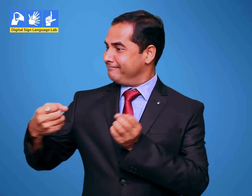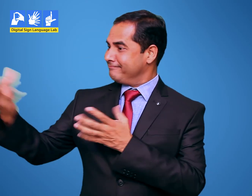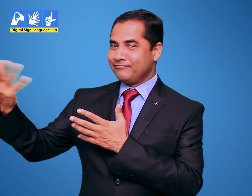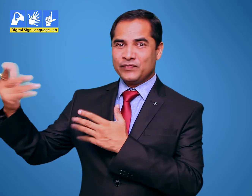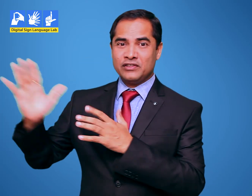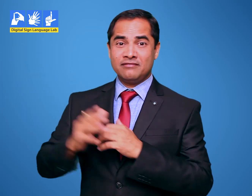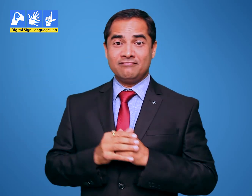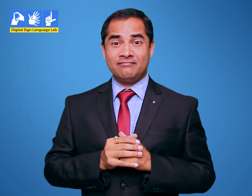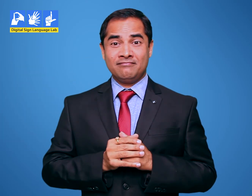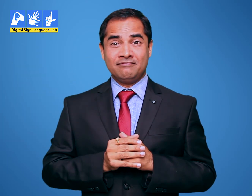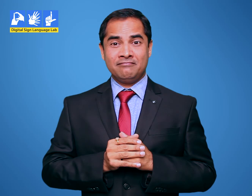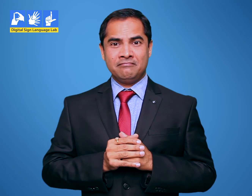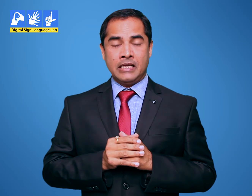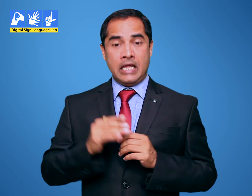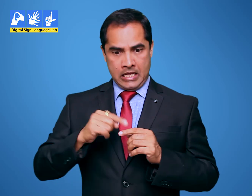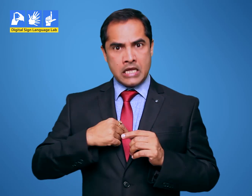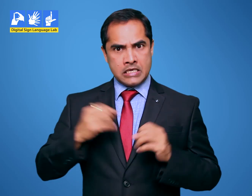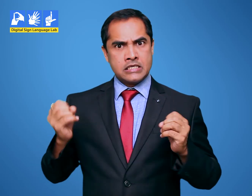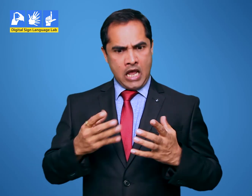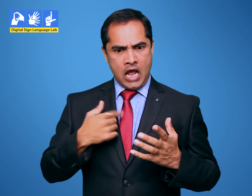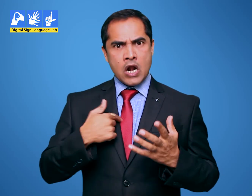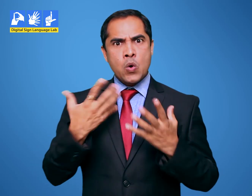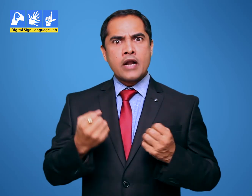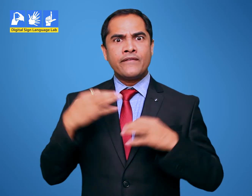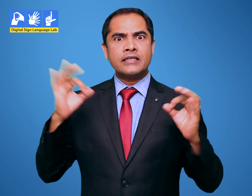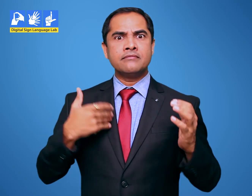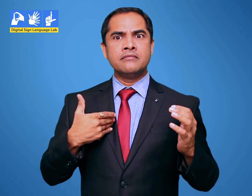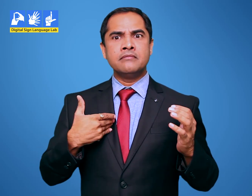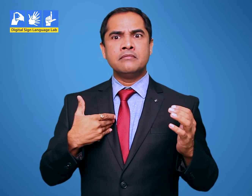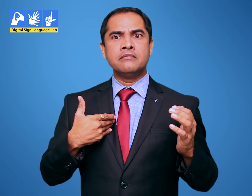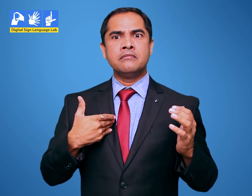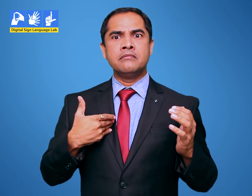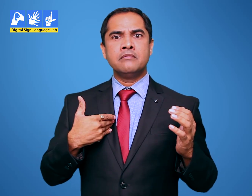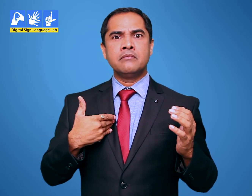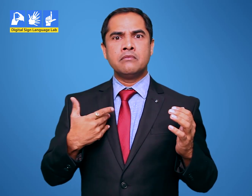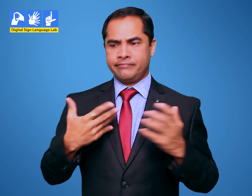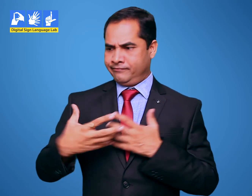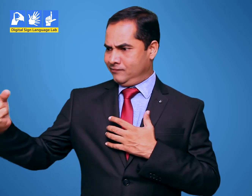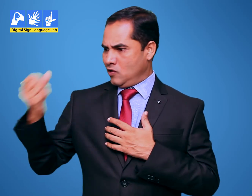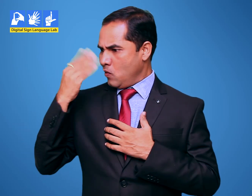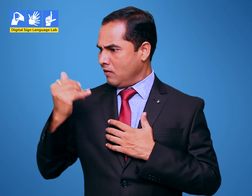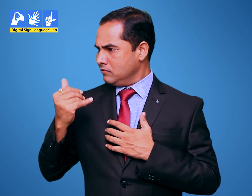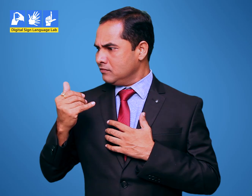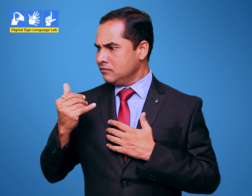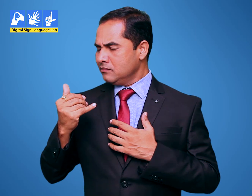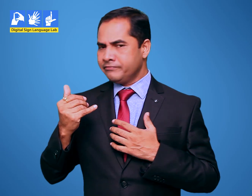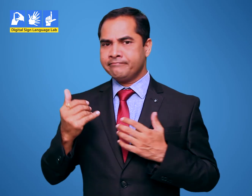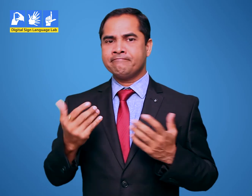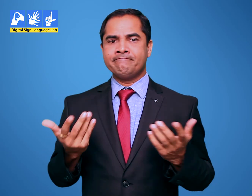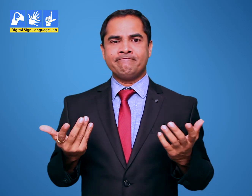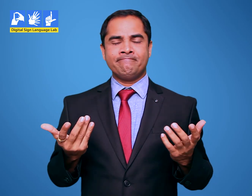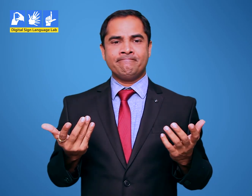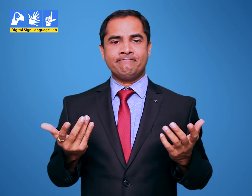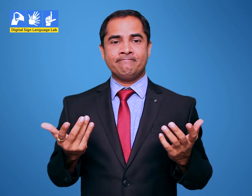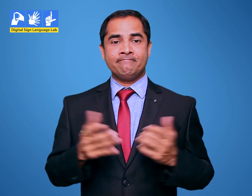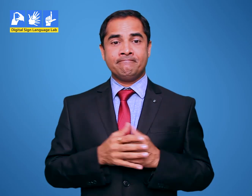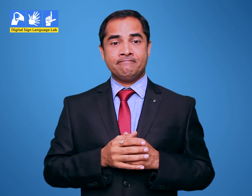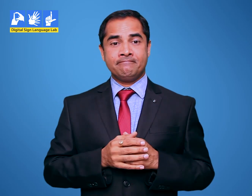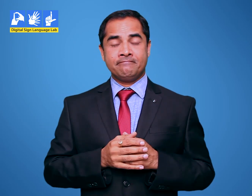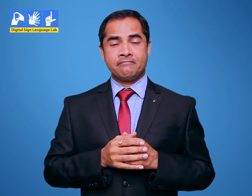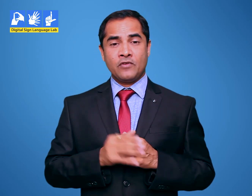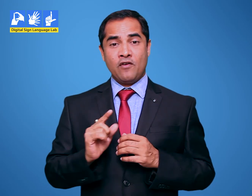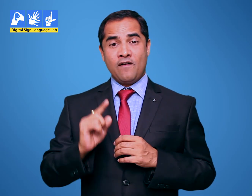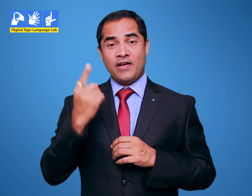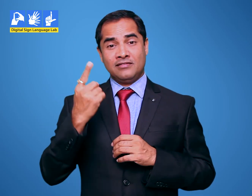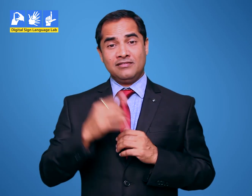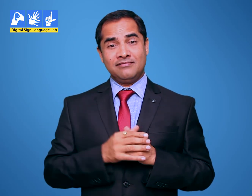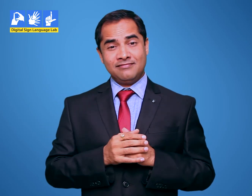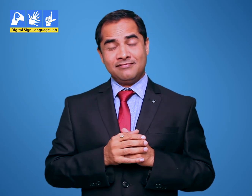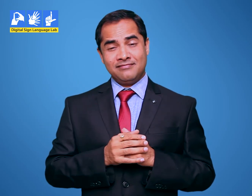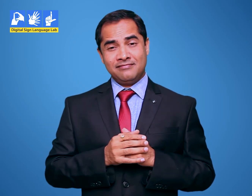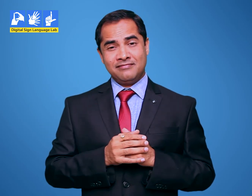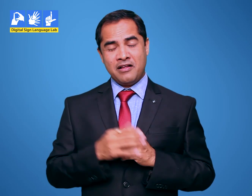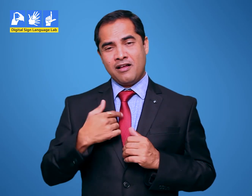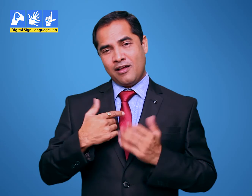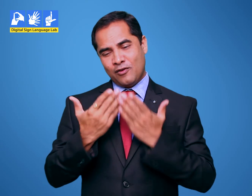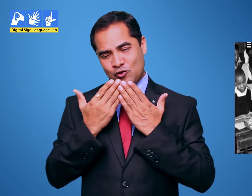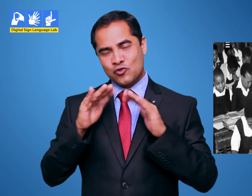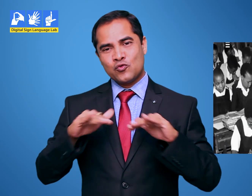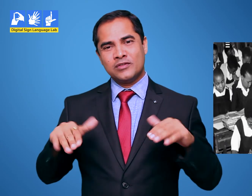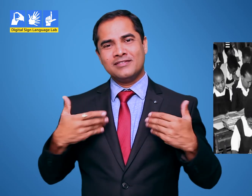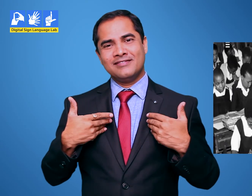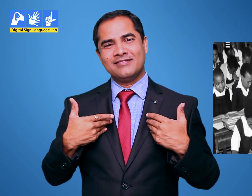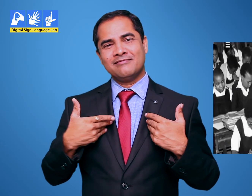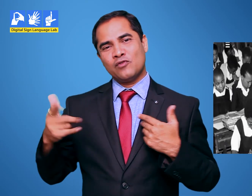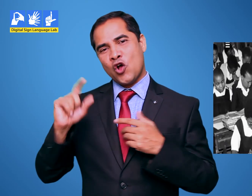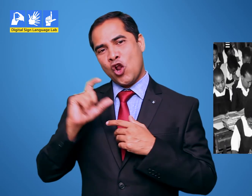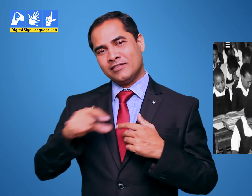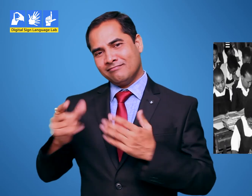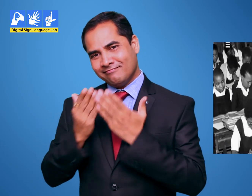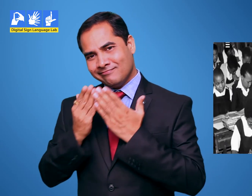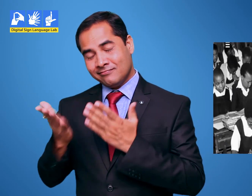me, that I began to hunger for it. At first, as a student, I wanted freedom only